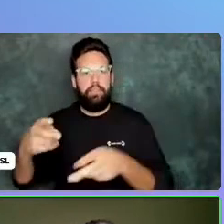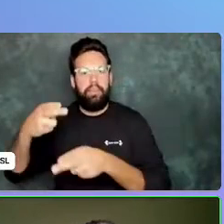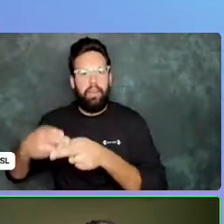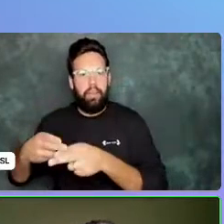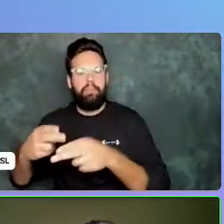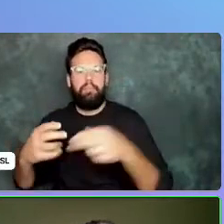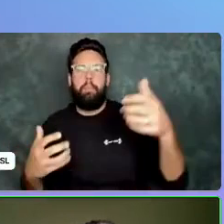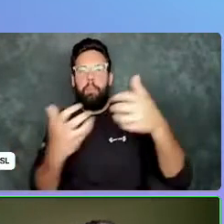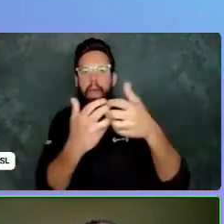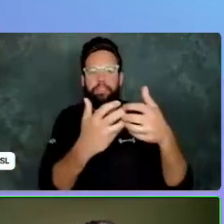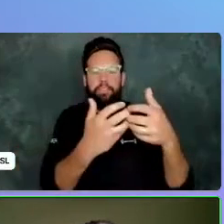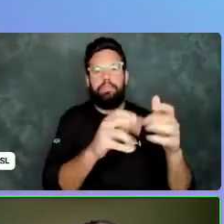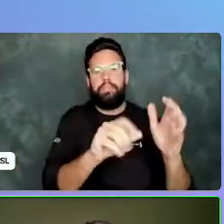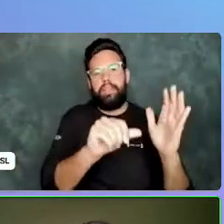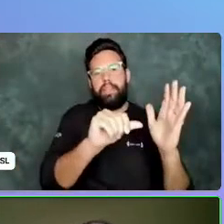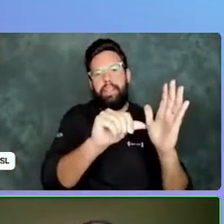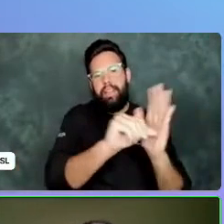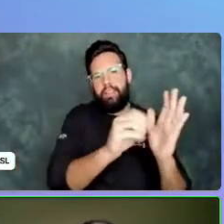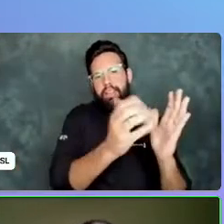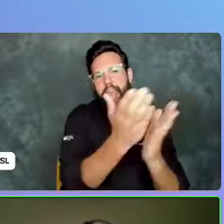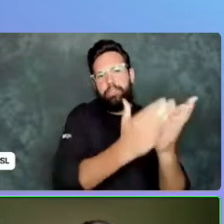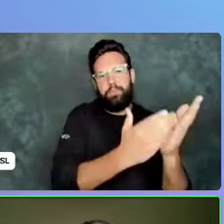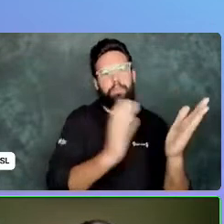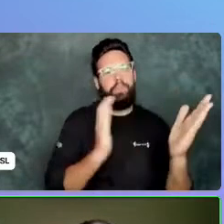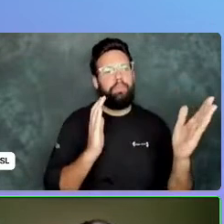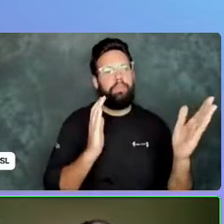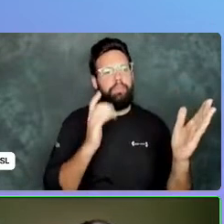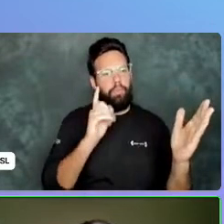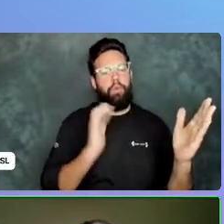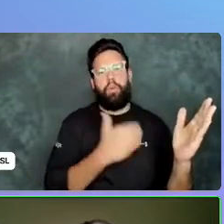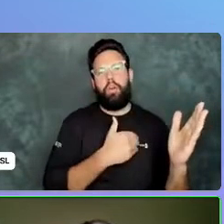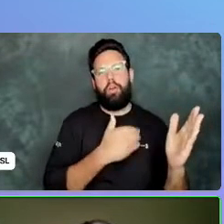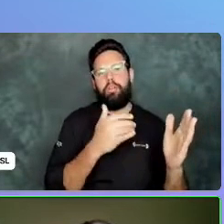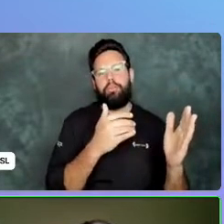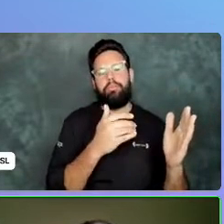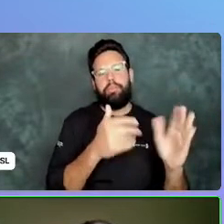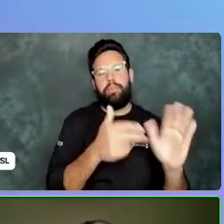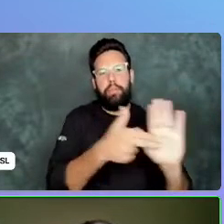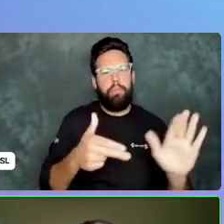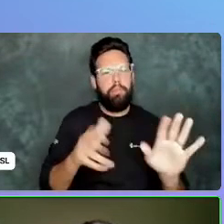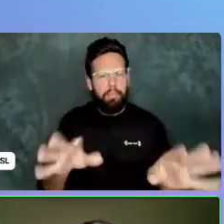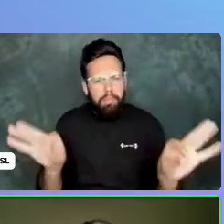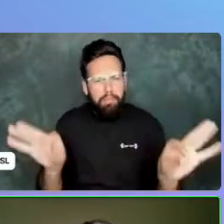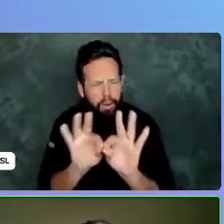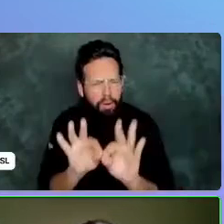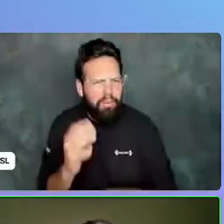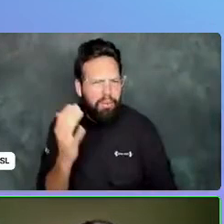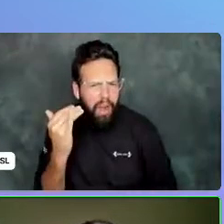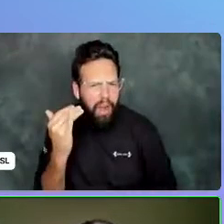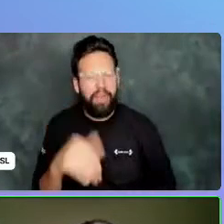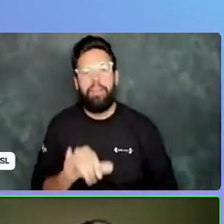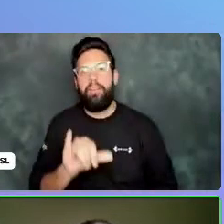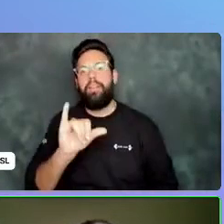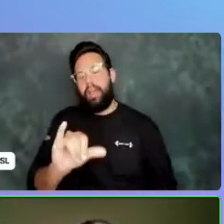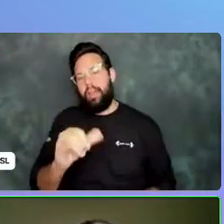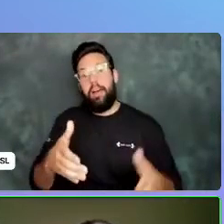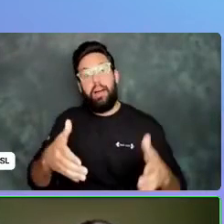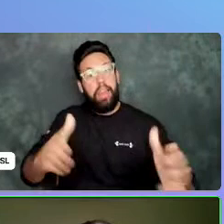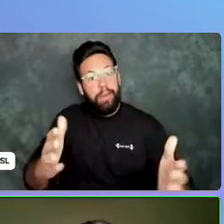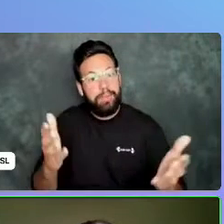input type of text, with an ID of name, and that matches the four attribute for our label.